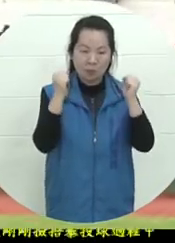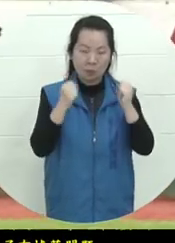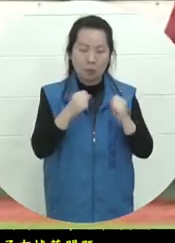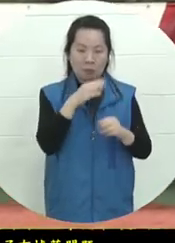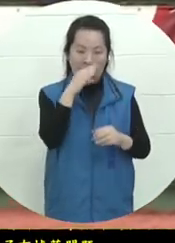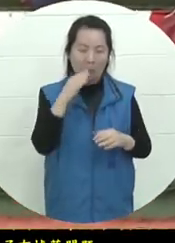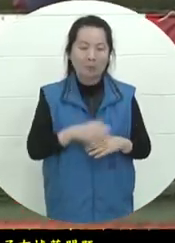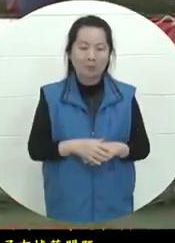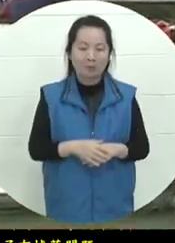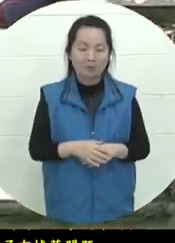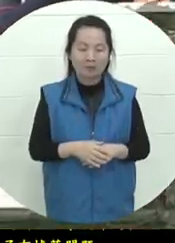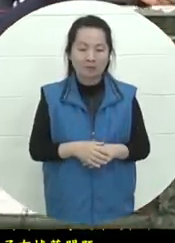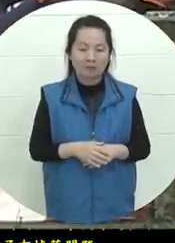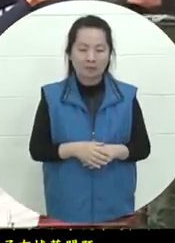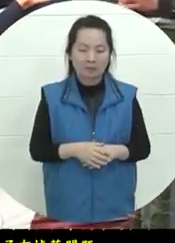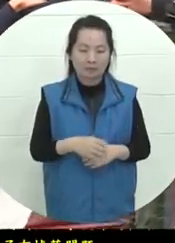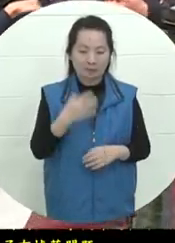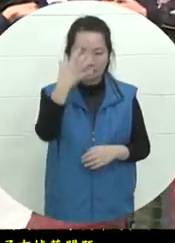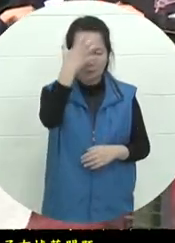help him first hold the catcher's mask to the